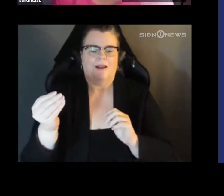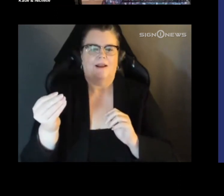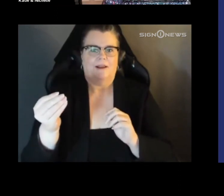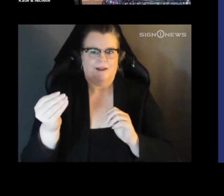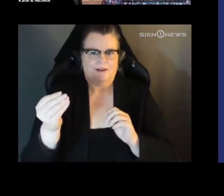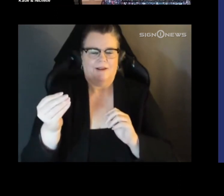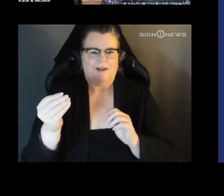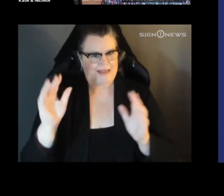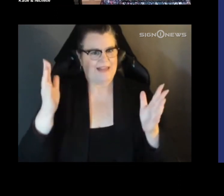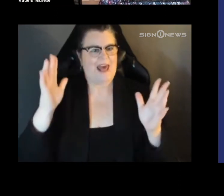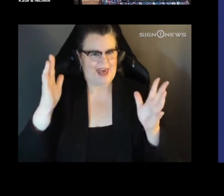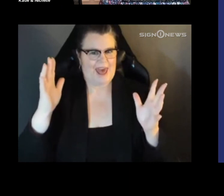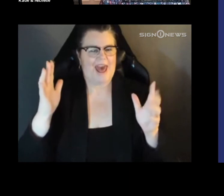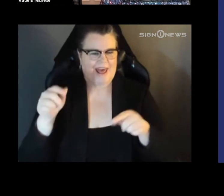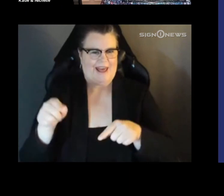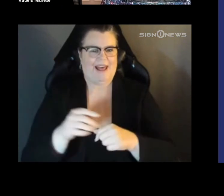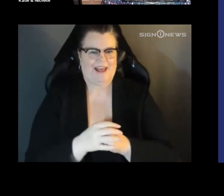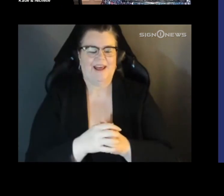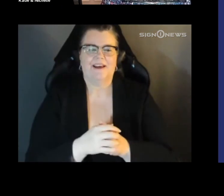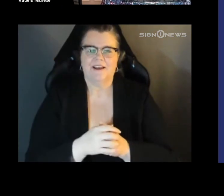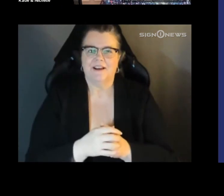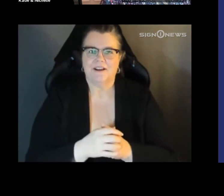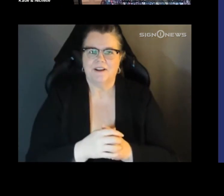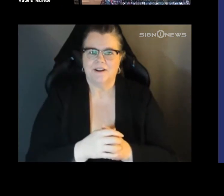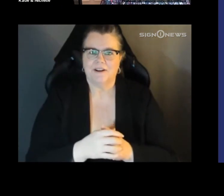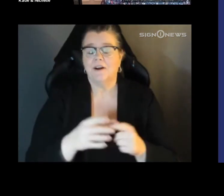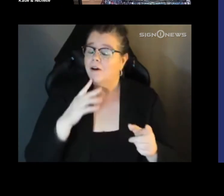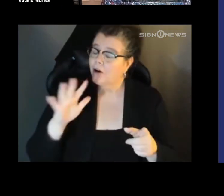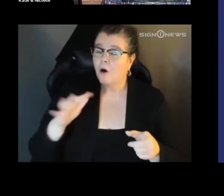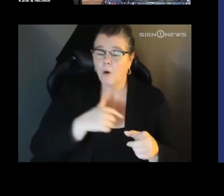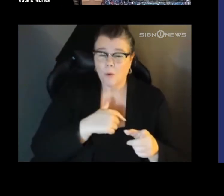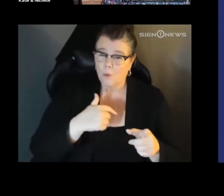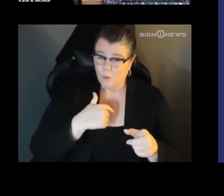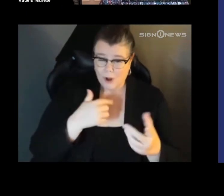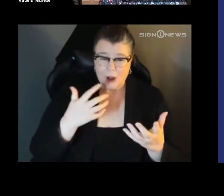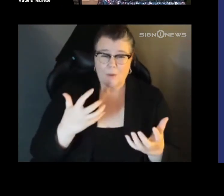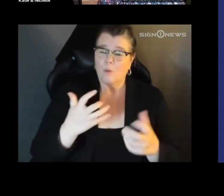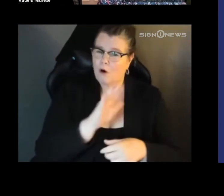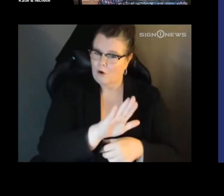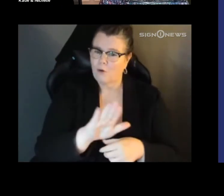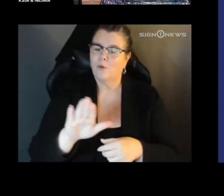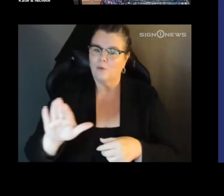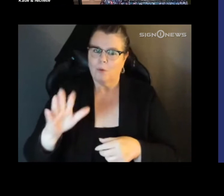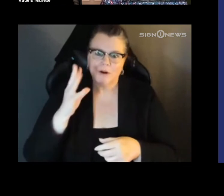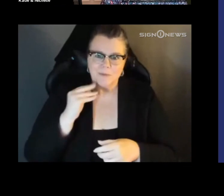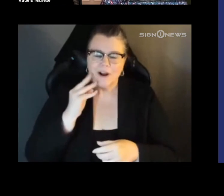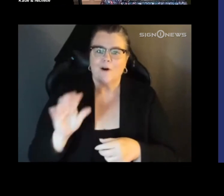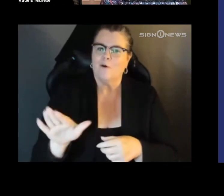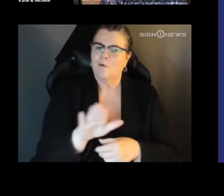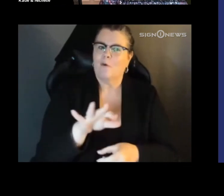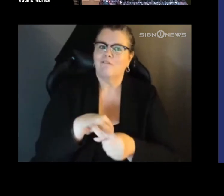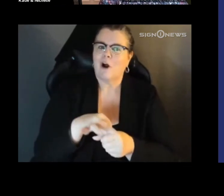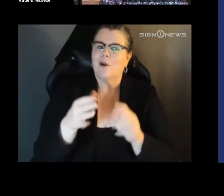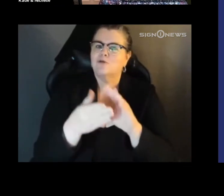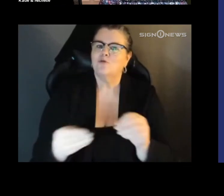and what we would love is stories and we'll put them in the united website so that everyone across